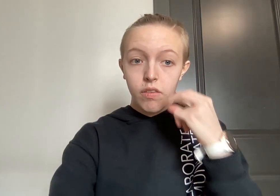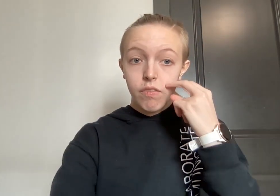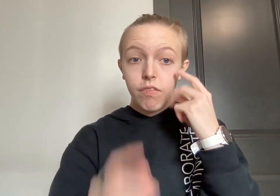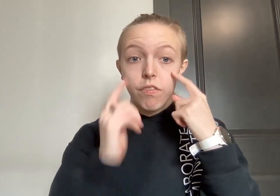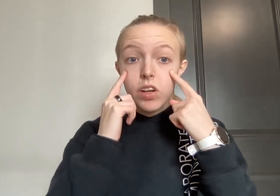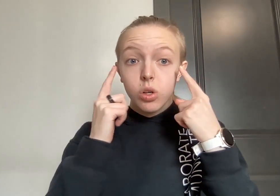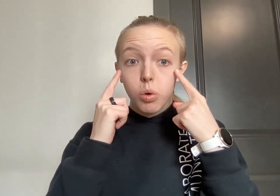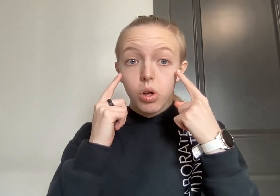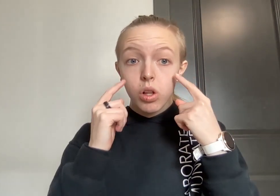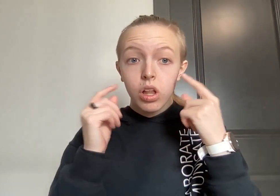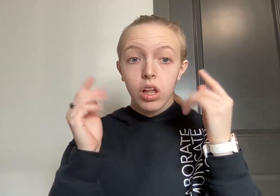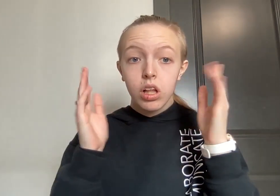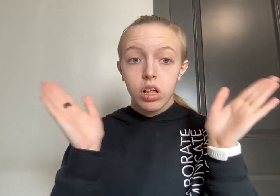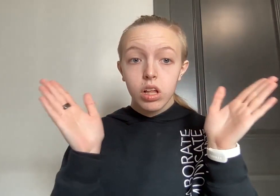visual